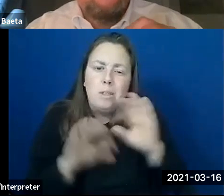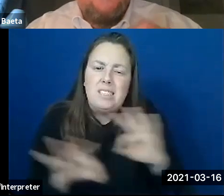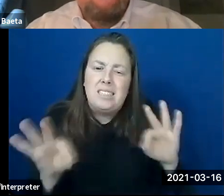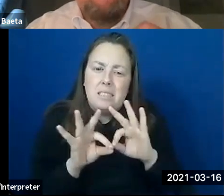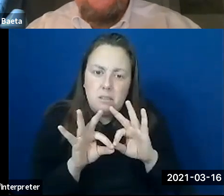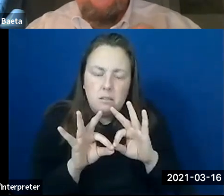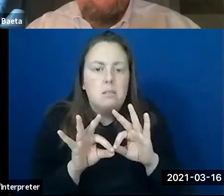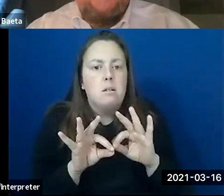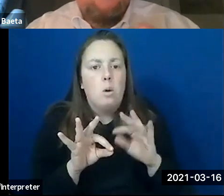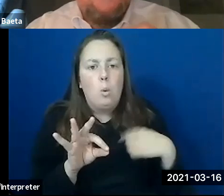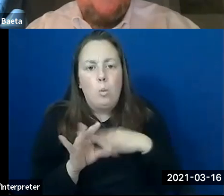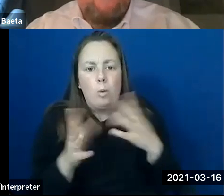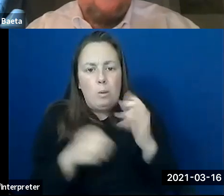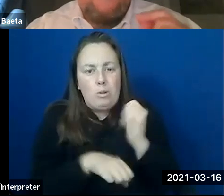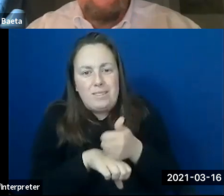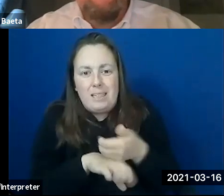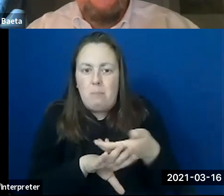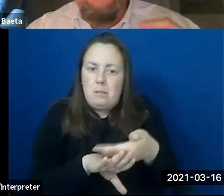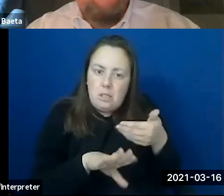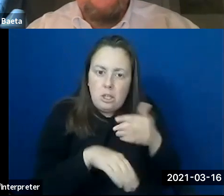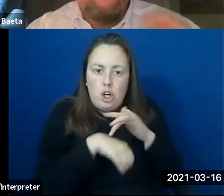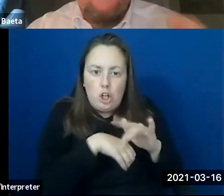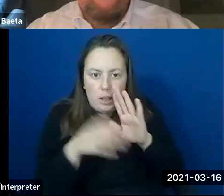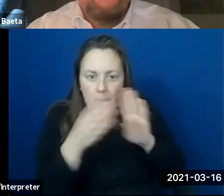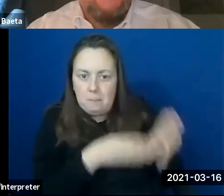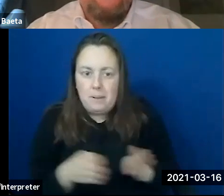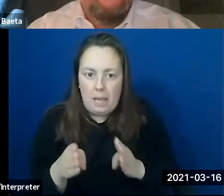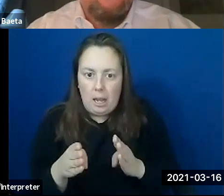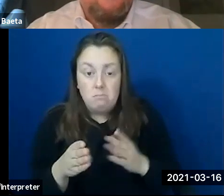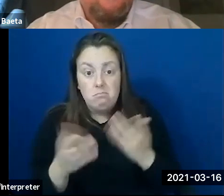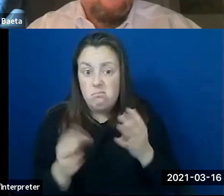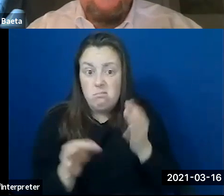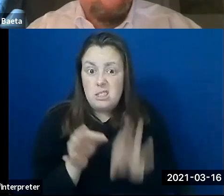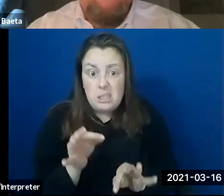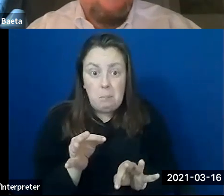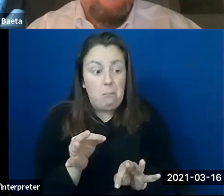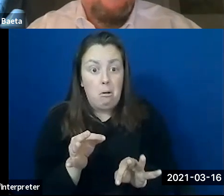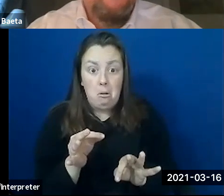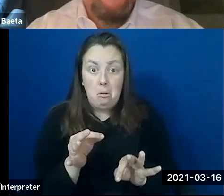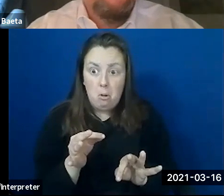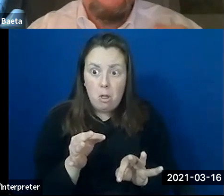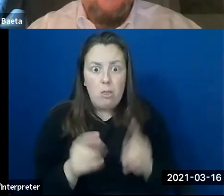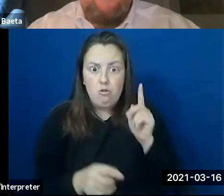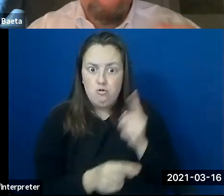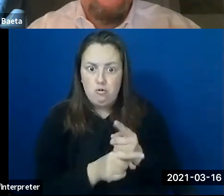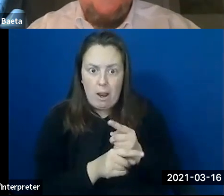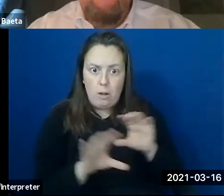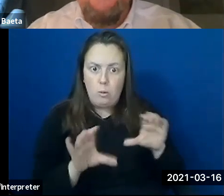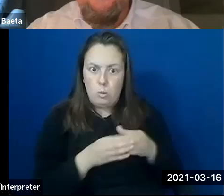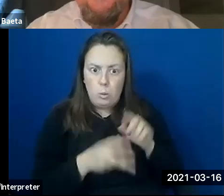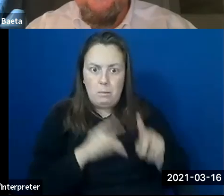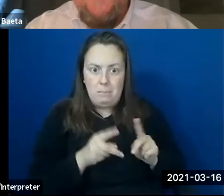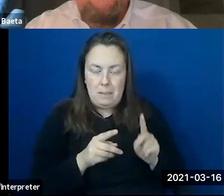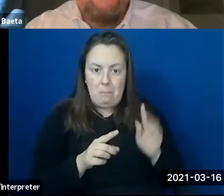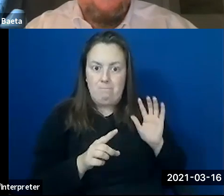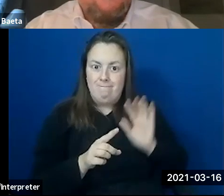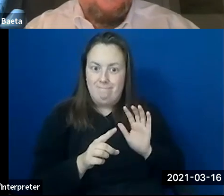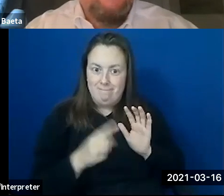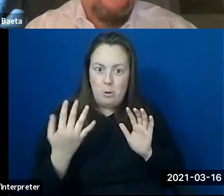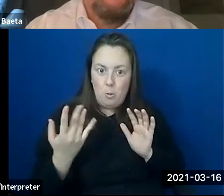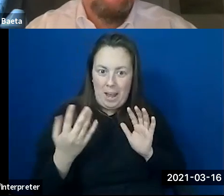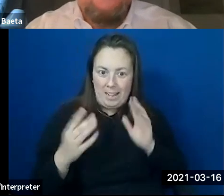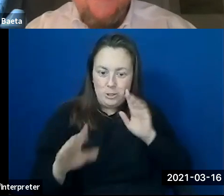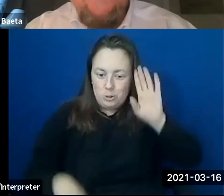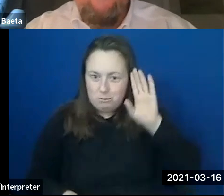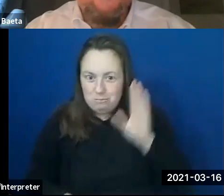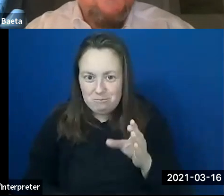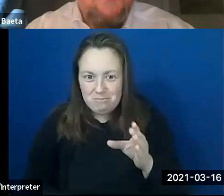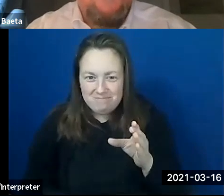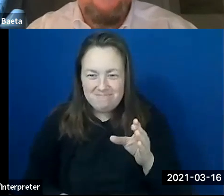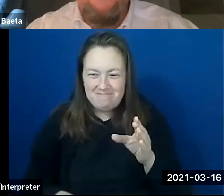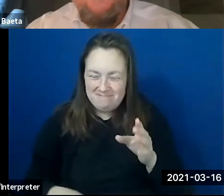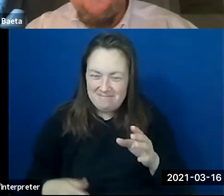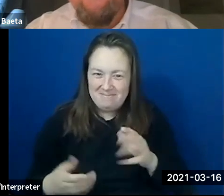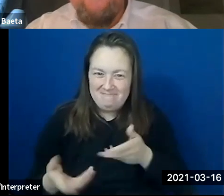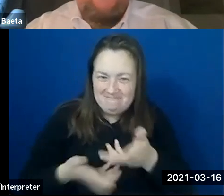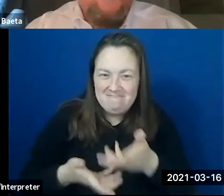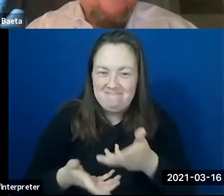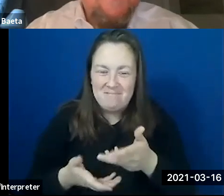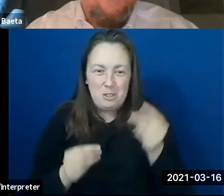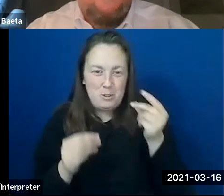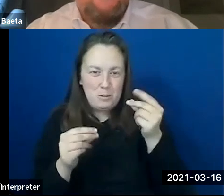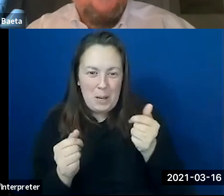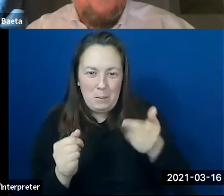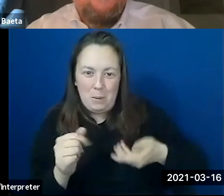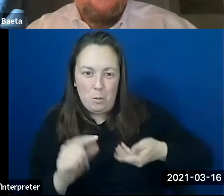Joseph Baeta: A tentative plan in place for day one, and that could be simply greeting the child at the door with the right people we do this, all the time with students who have issues of anxiety or concerns or they're nervous they're not sure.